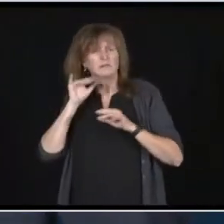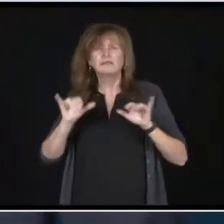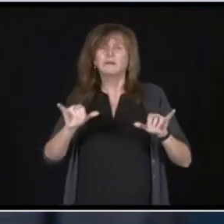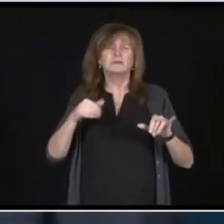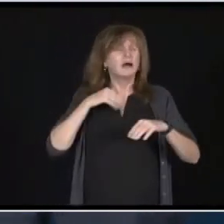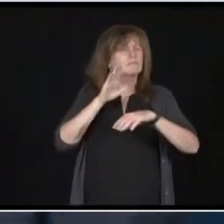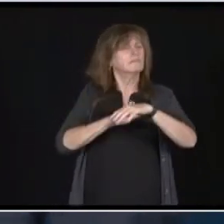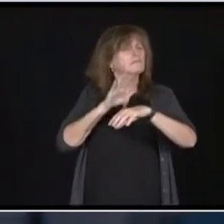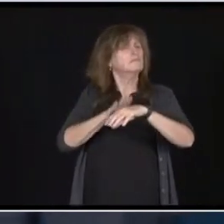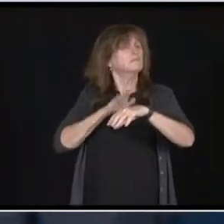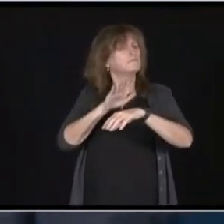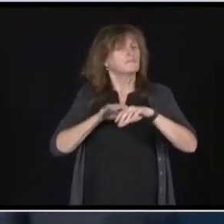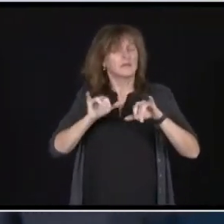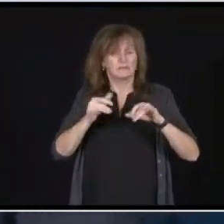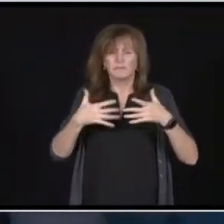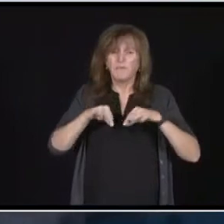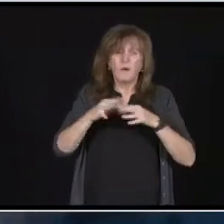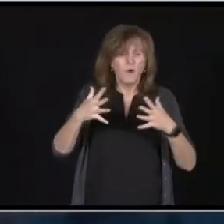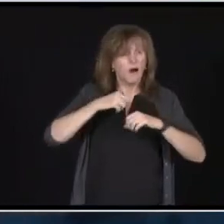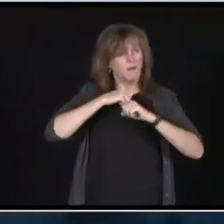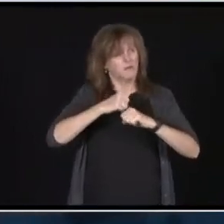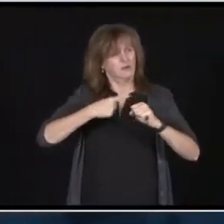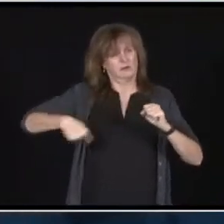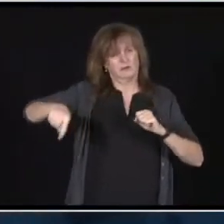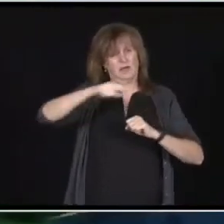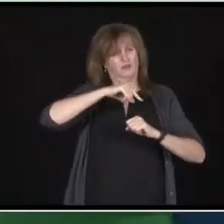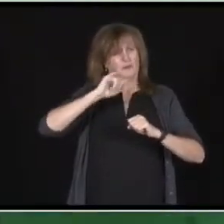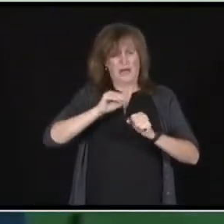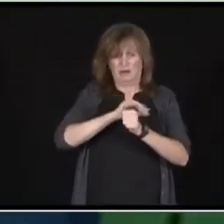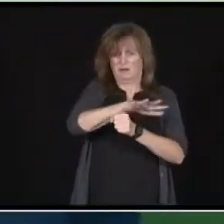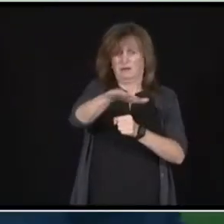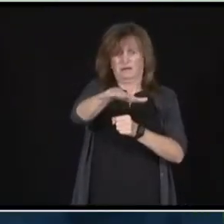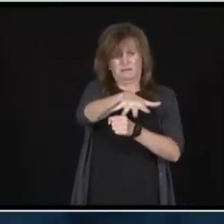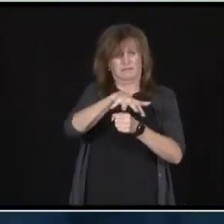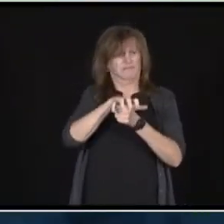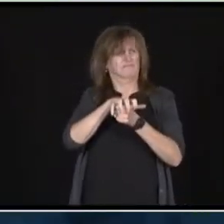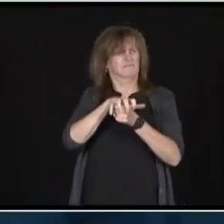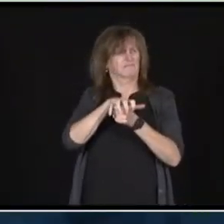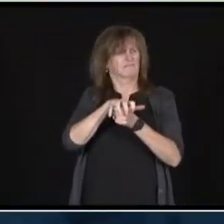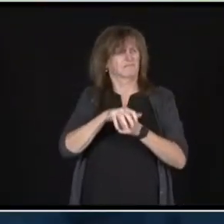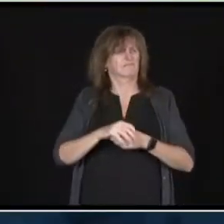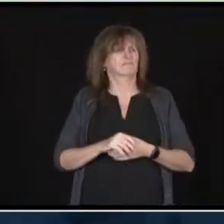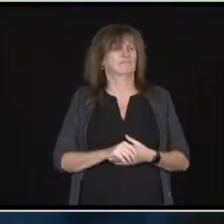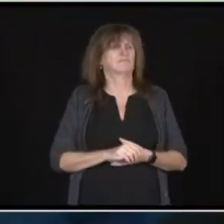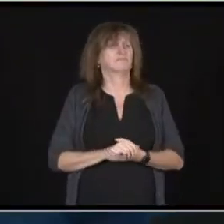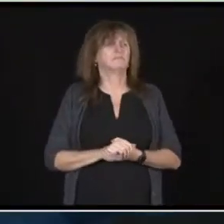By following this simple advice, we can protect one another and reduce the spread of COVID-19. Thank you.